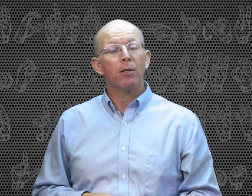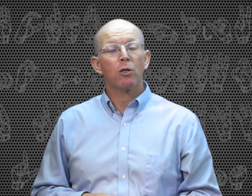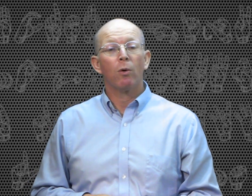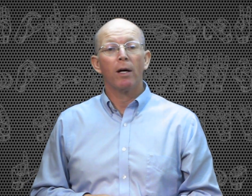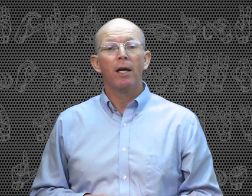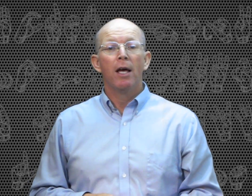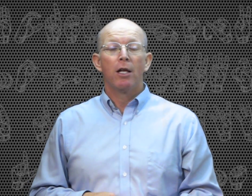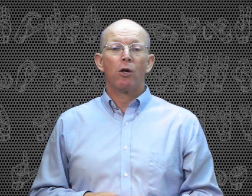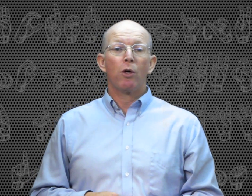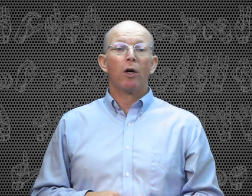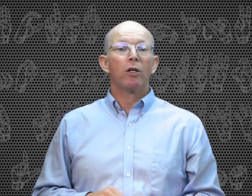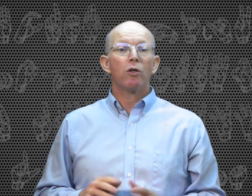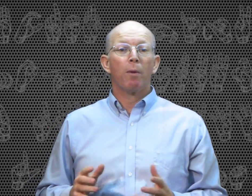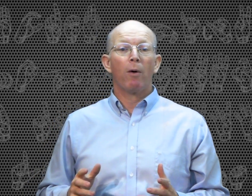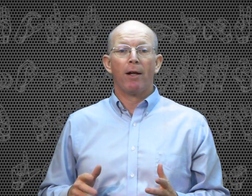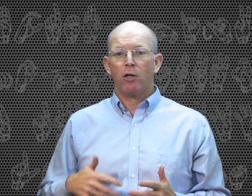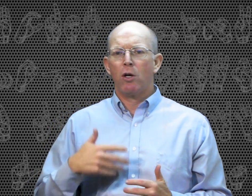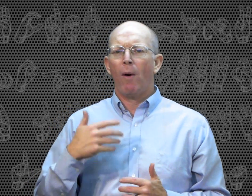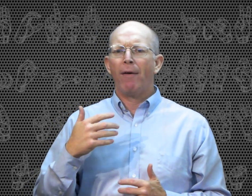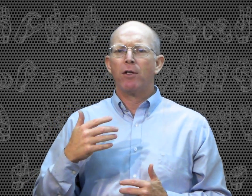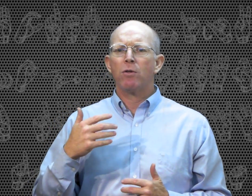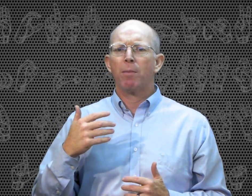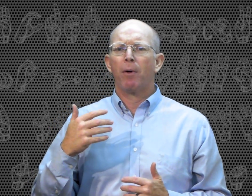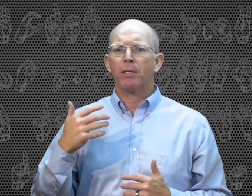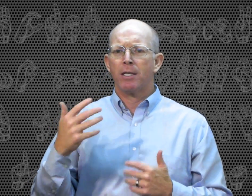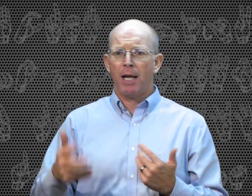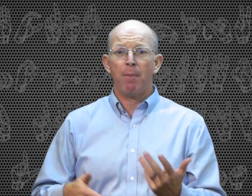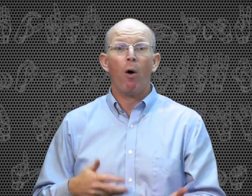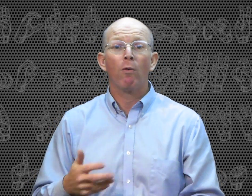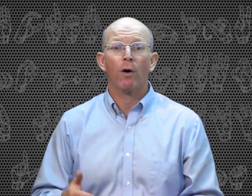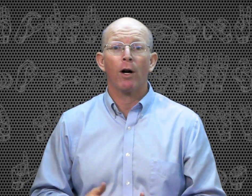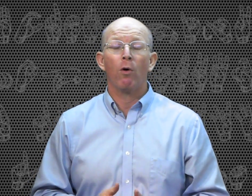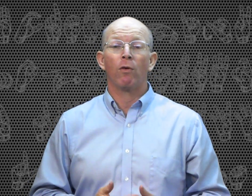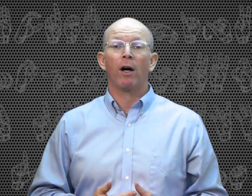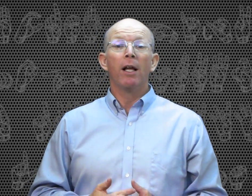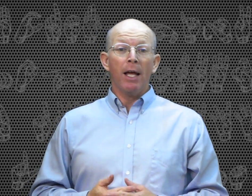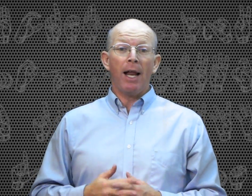up in the story. So you can use pronouns so you don’t have to use the person’s name over and over.